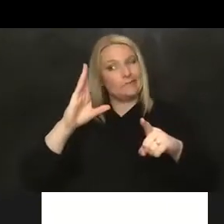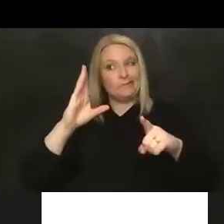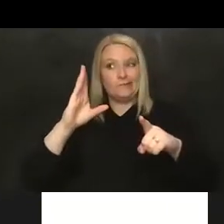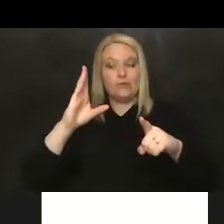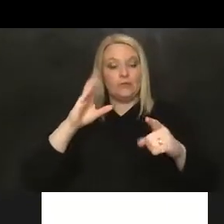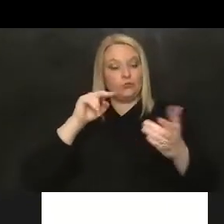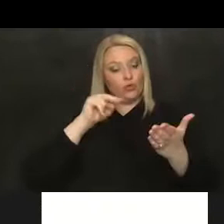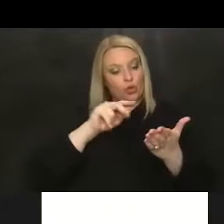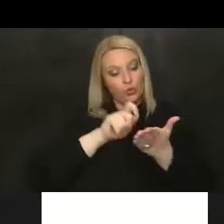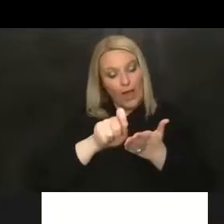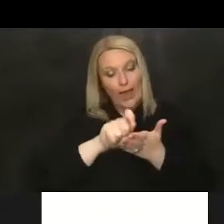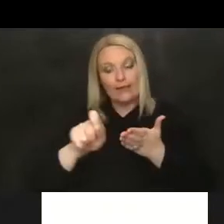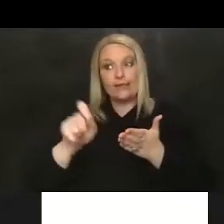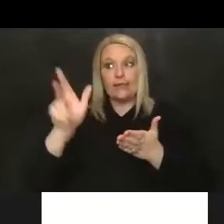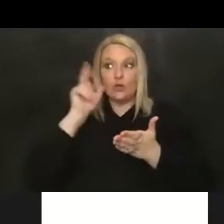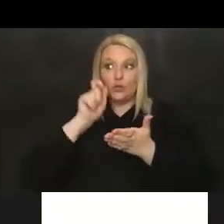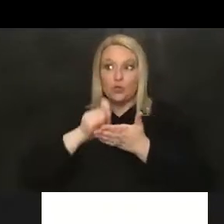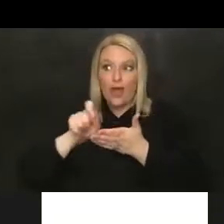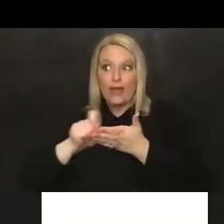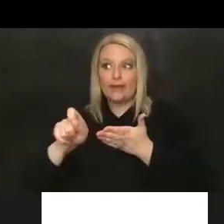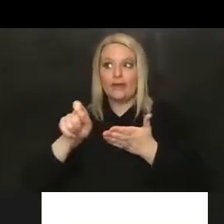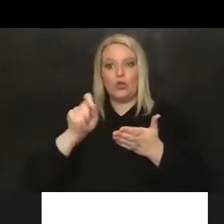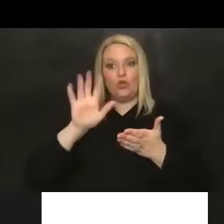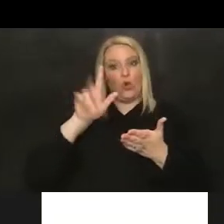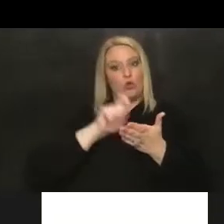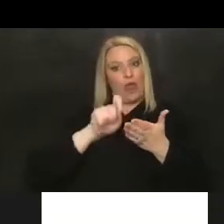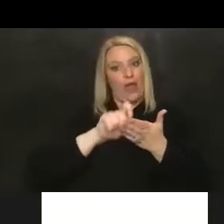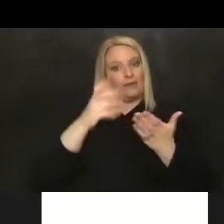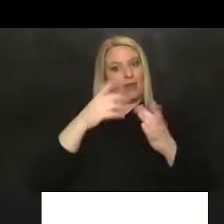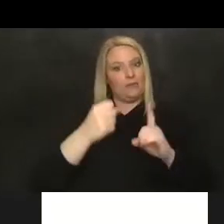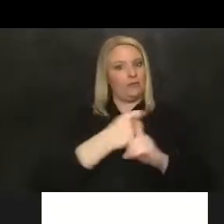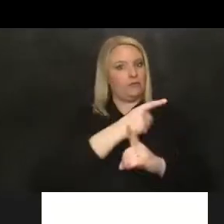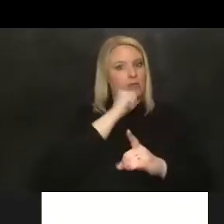your writing, you might write something completely outside of a disability experience, you might some-